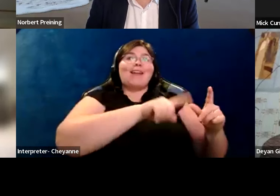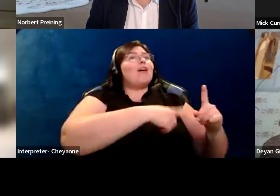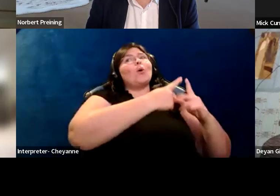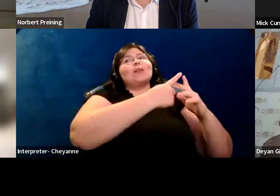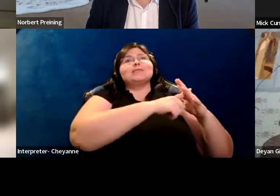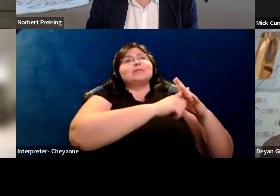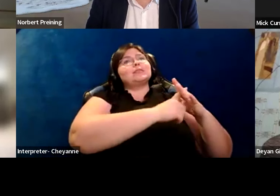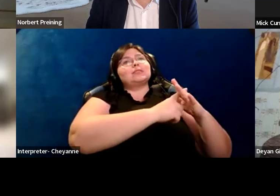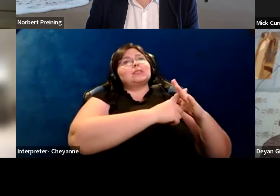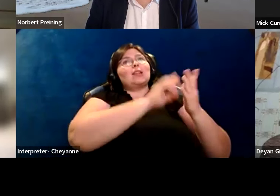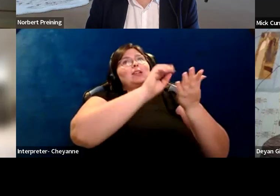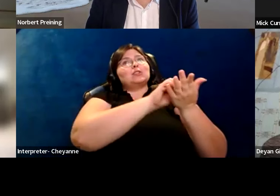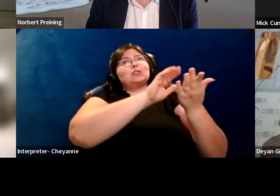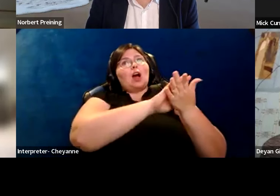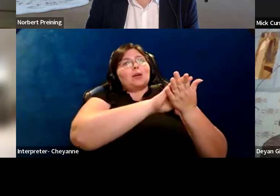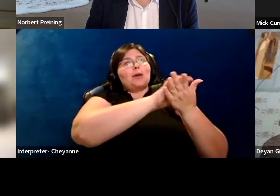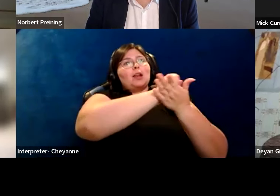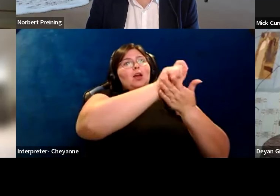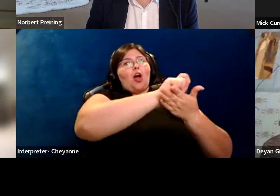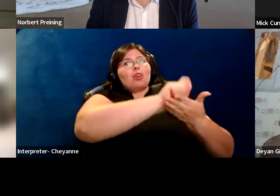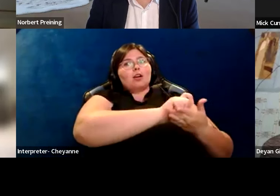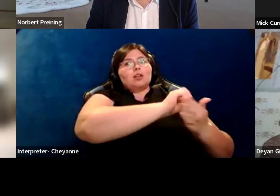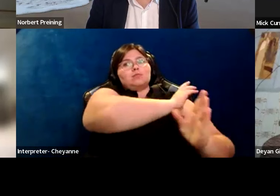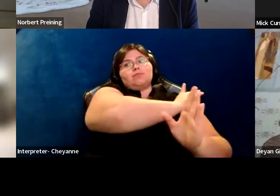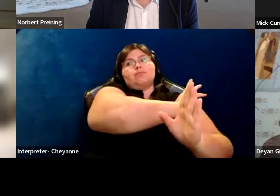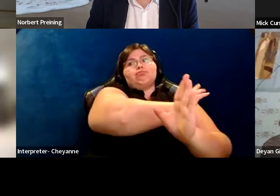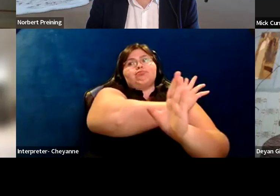from the document author or the web author through the document